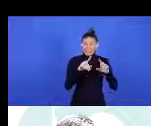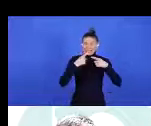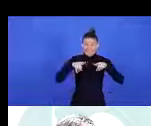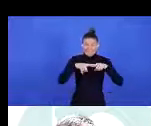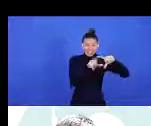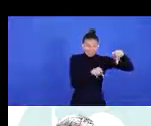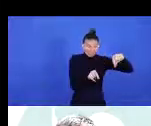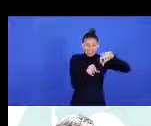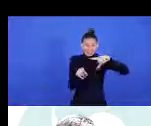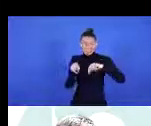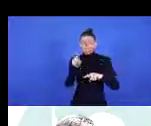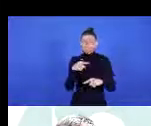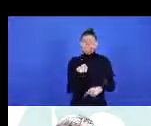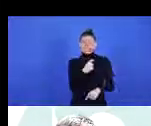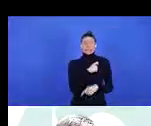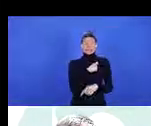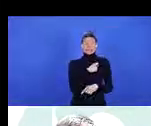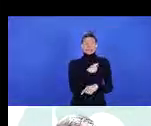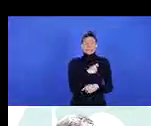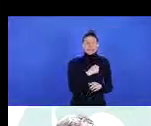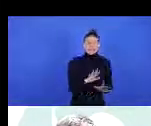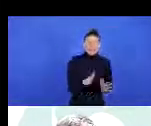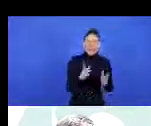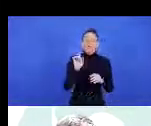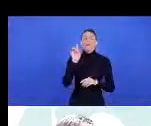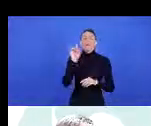When you see,